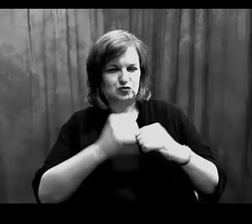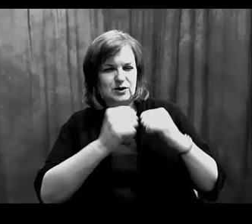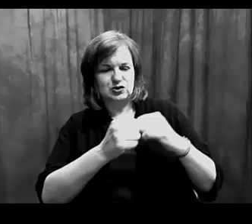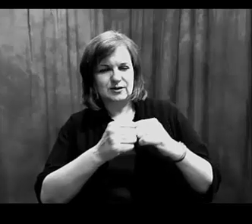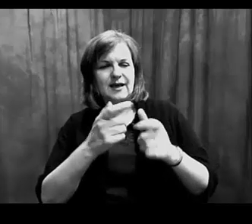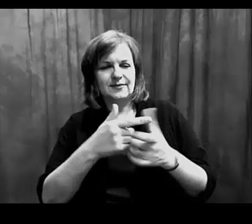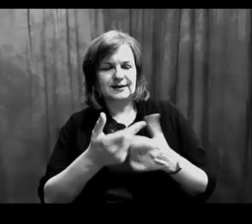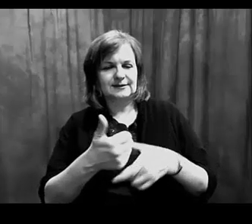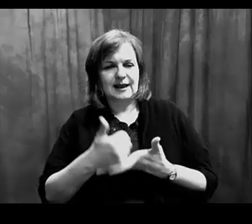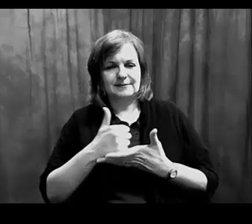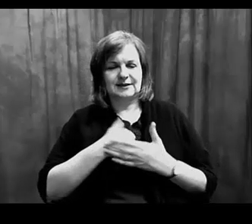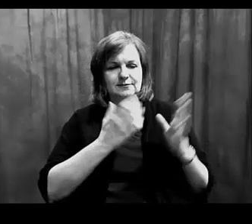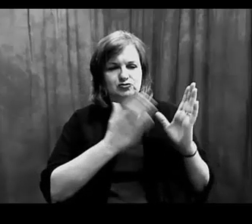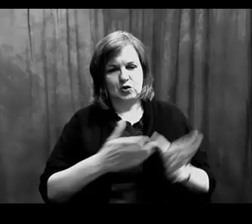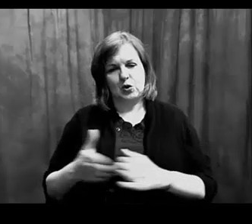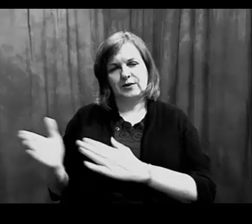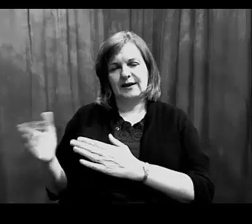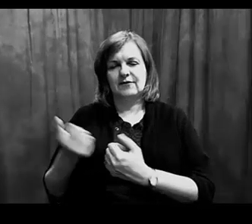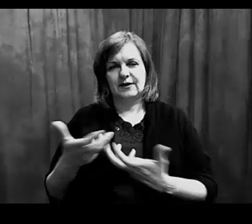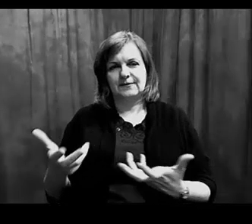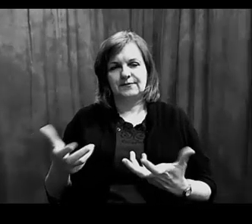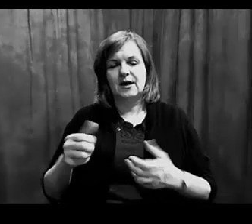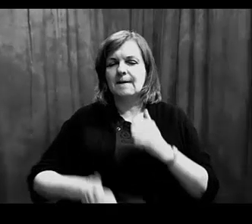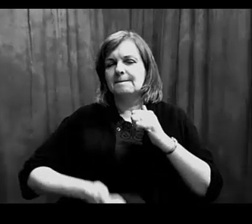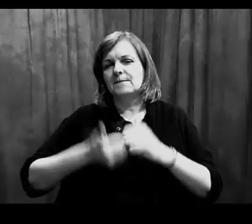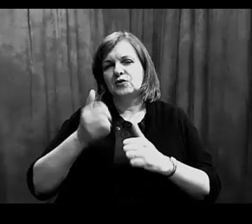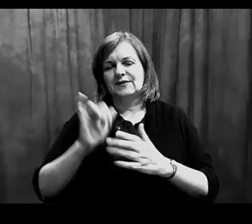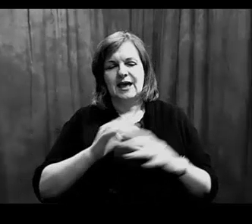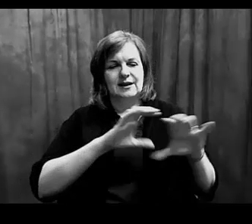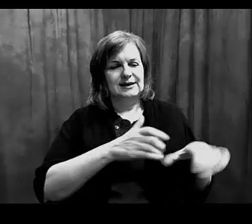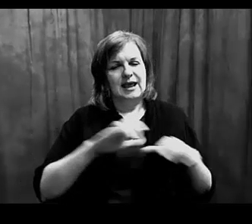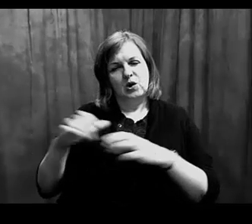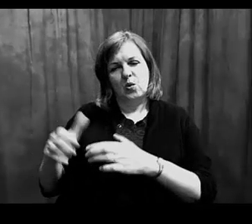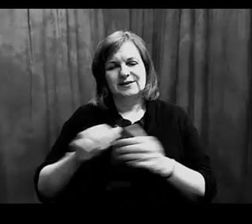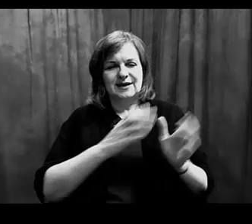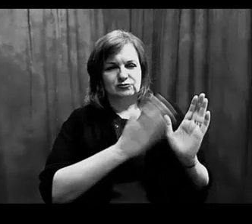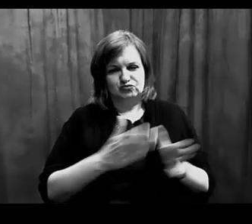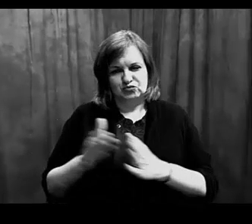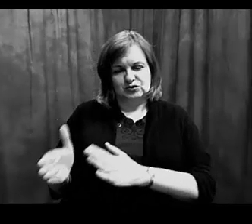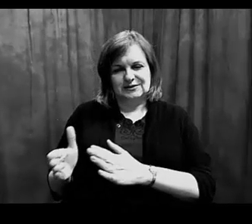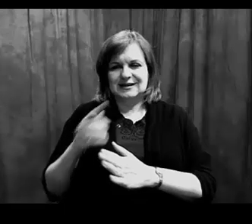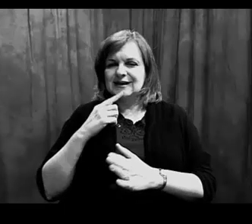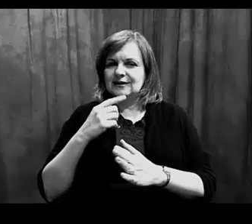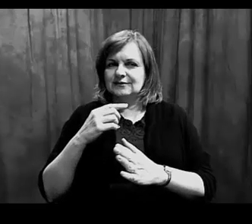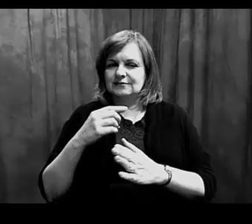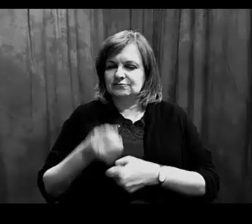give them a name give them a characteristic give them some sort of